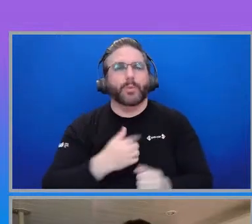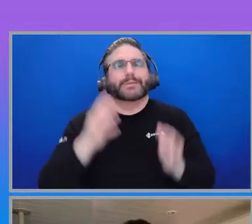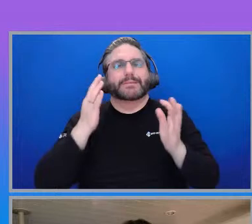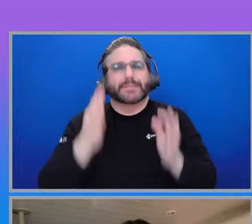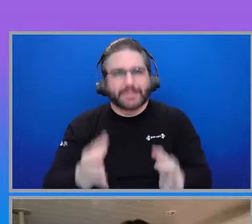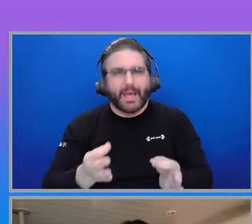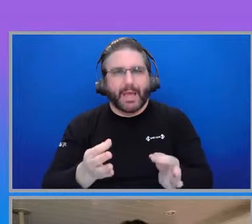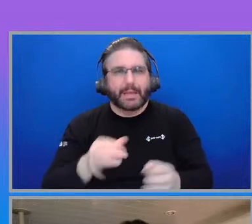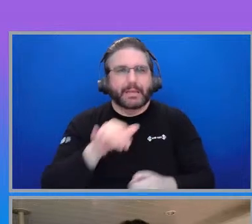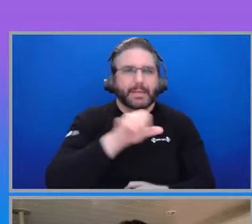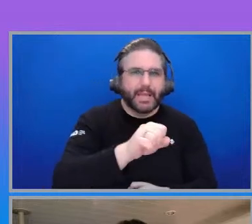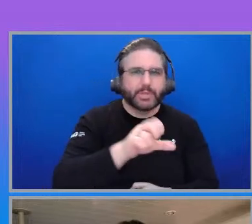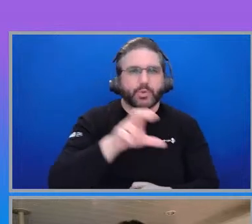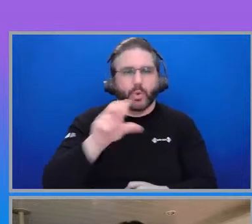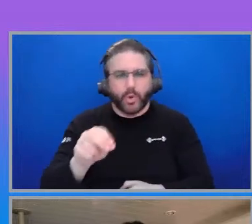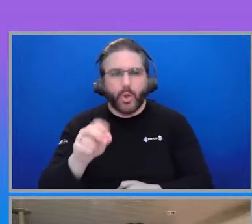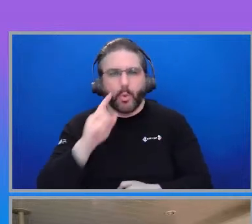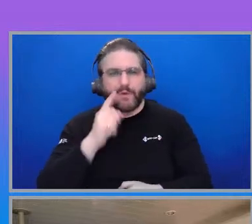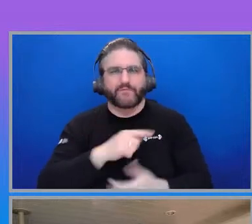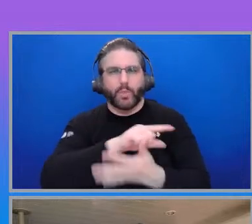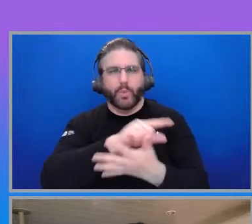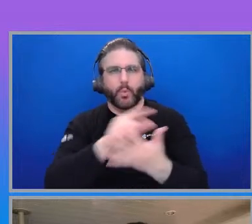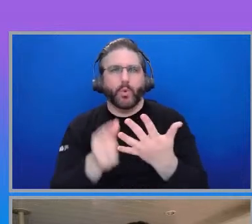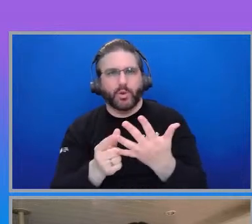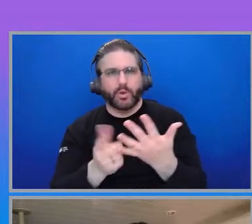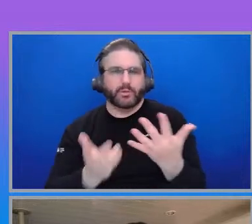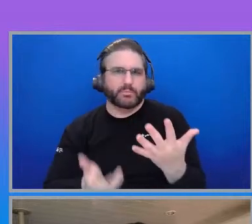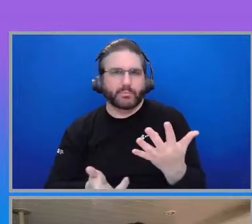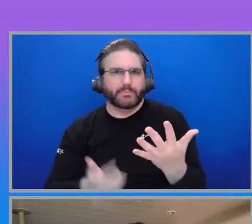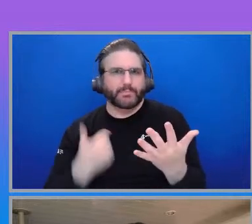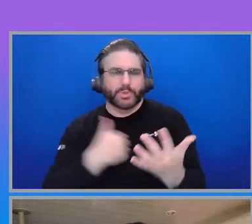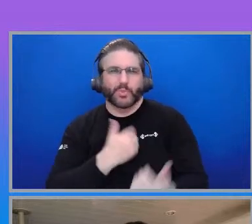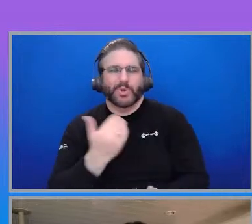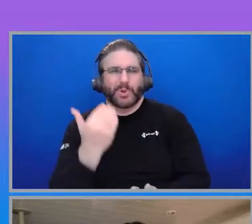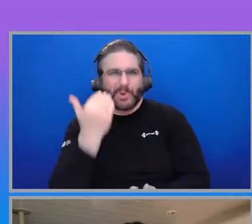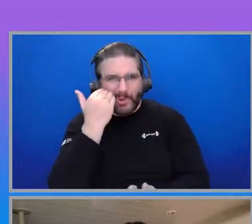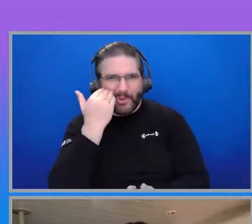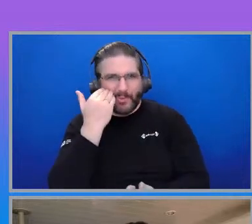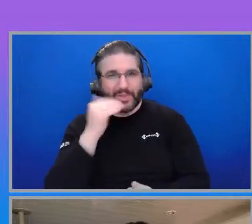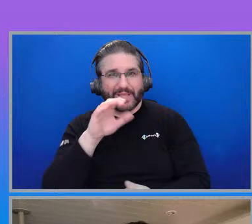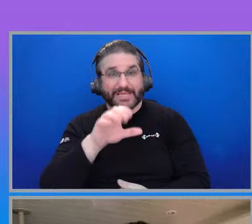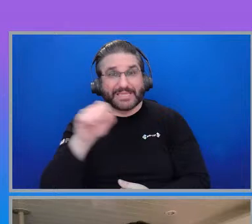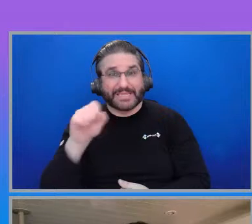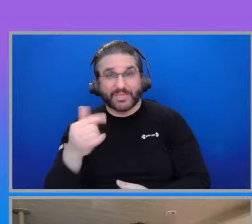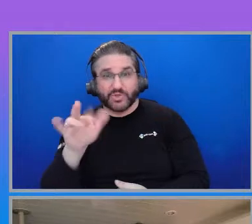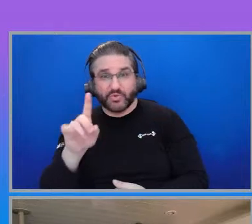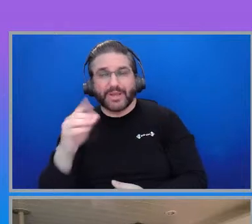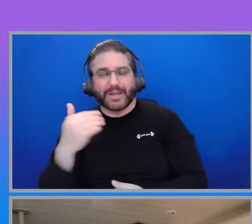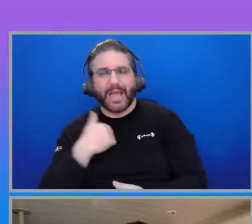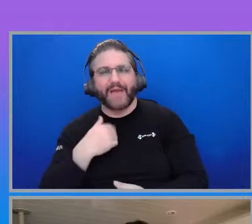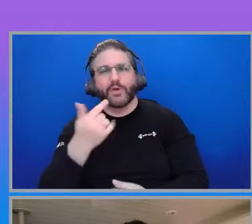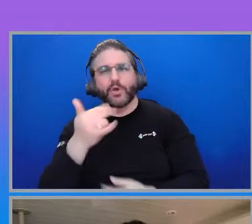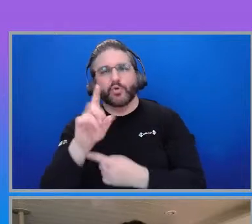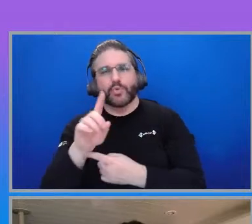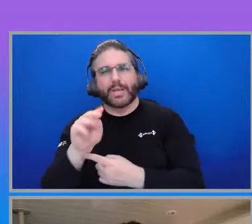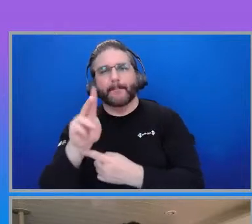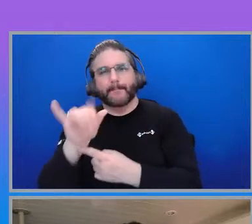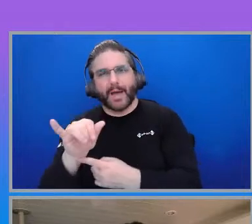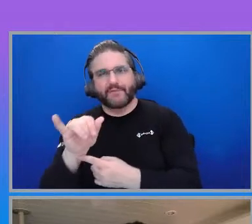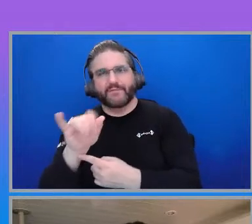things are being laid out? Because we know that in CSS grid there's a concept of the grid